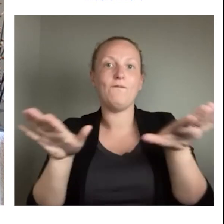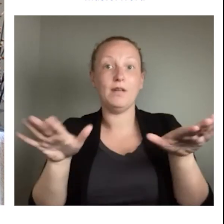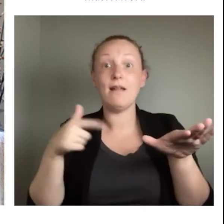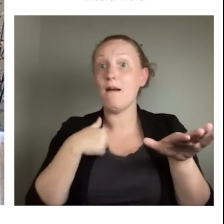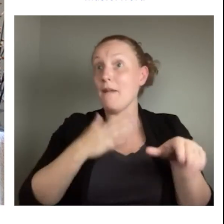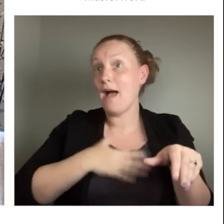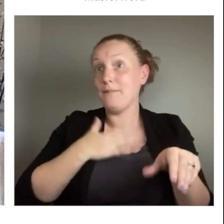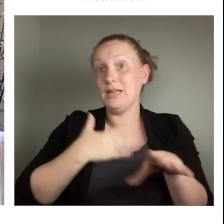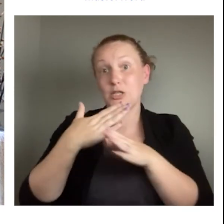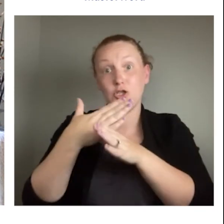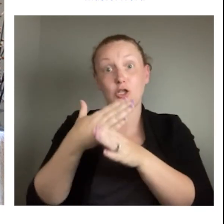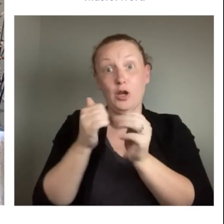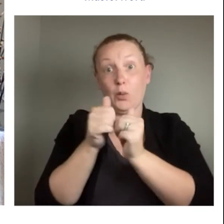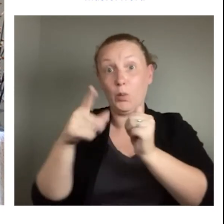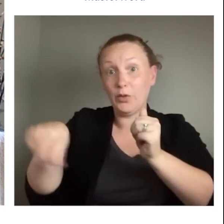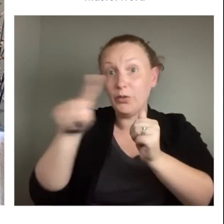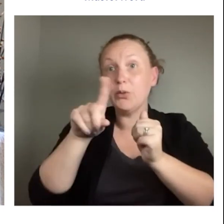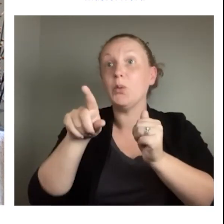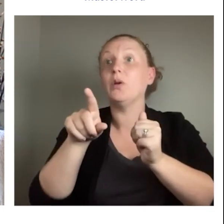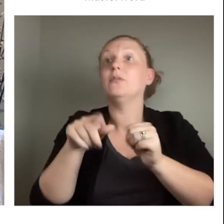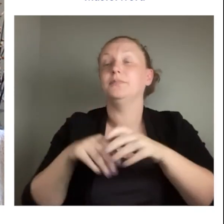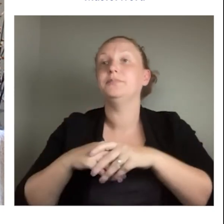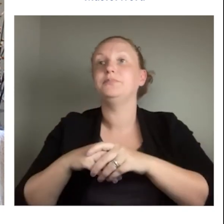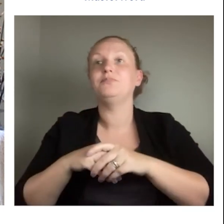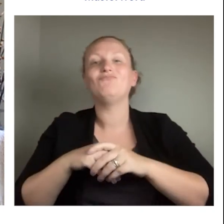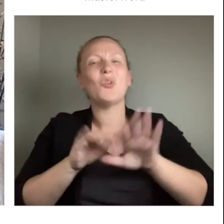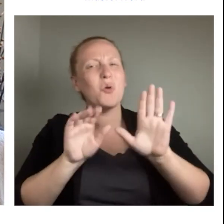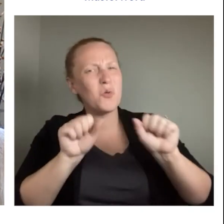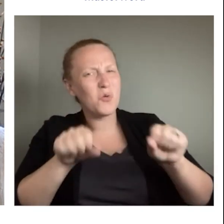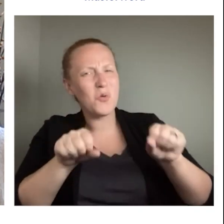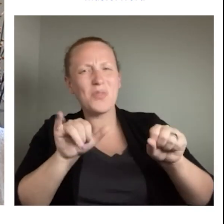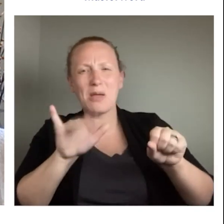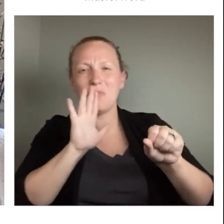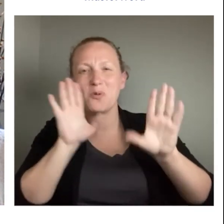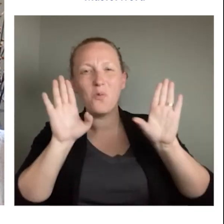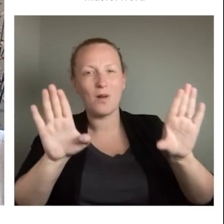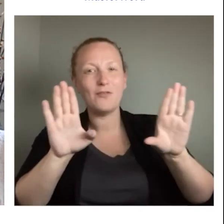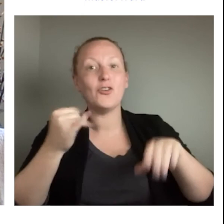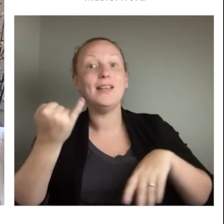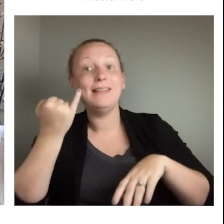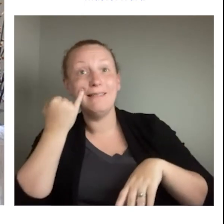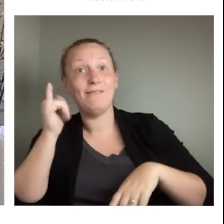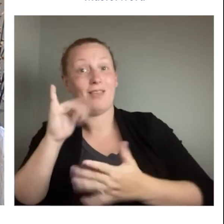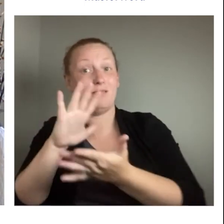you and with all the people that are interested. That would be wonderful, and if the document is available online we